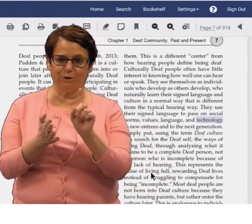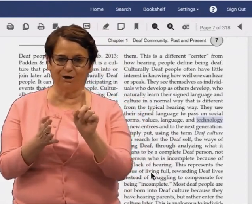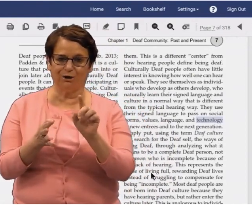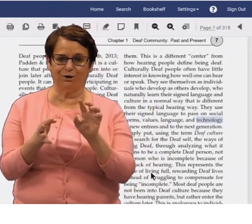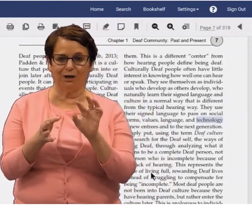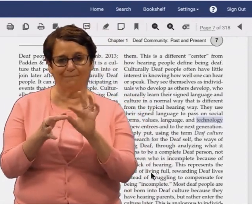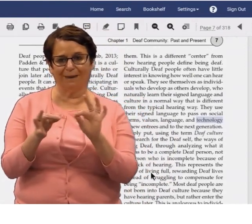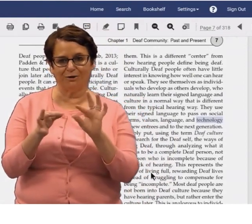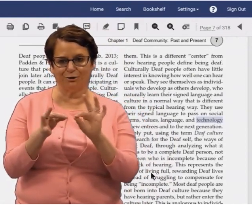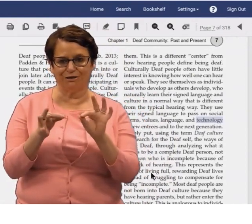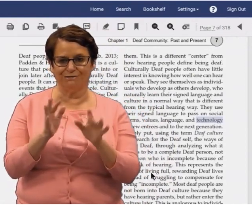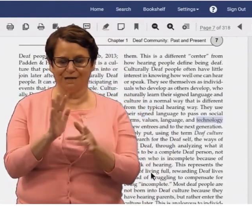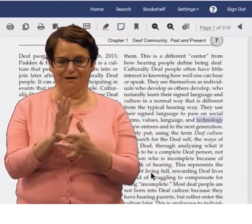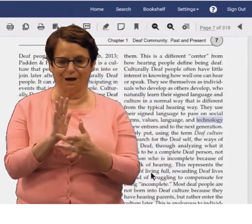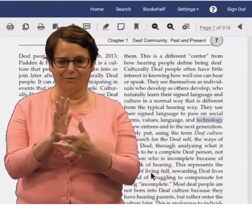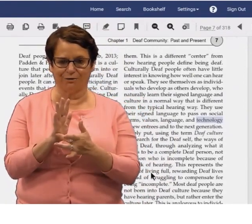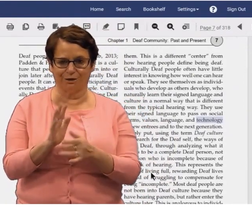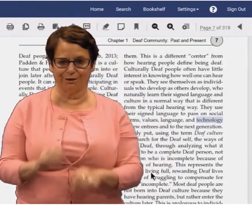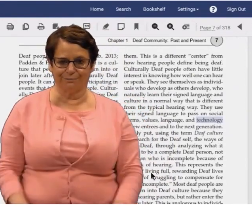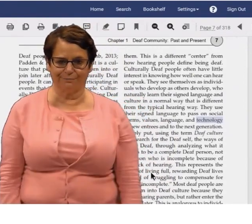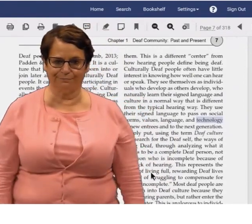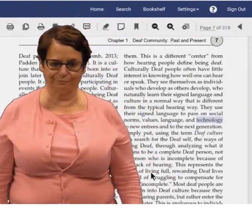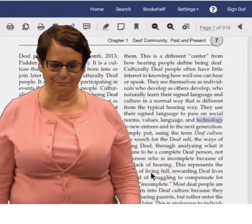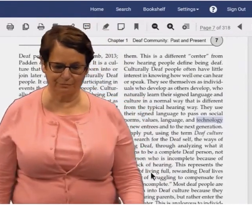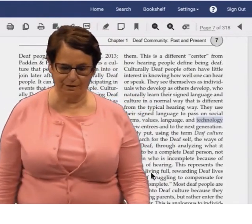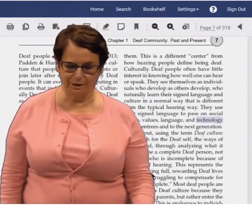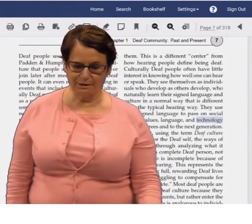That shows me pages where it mentions technology.